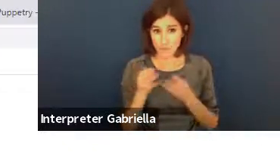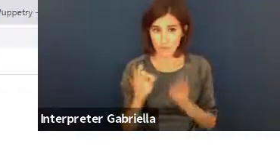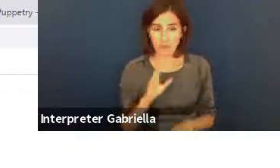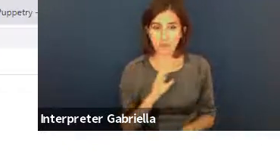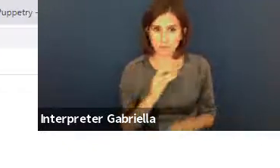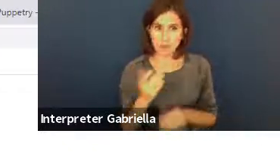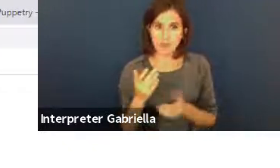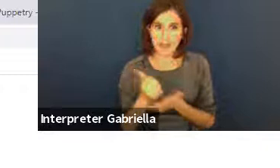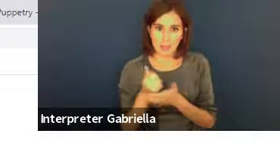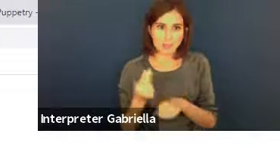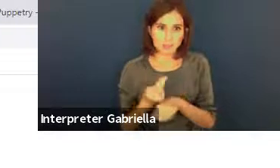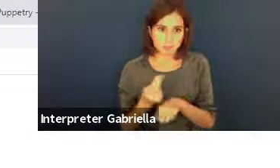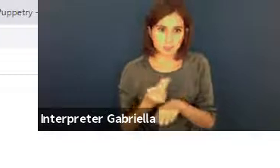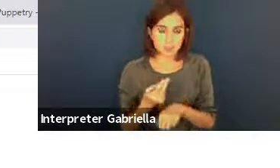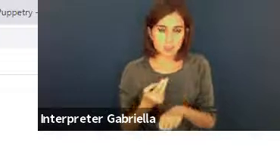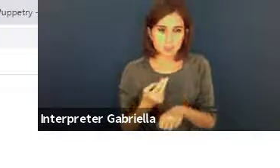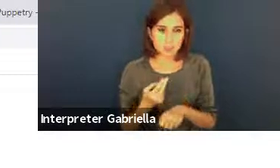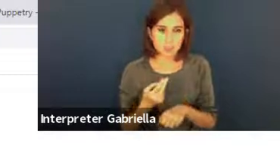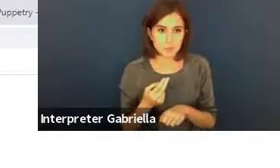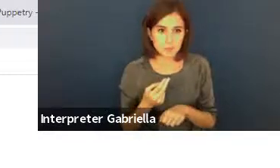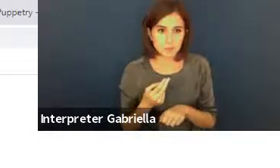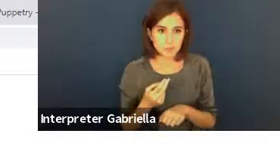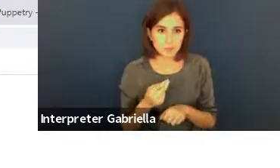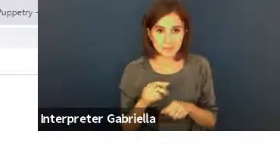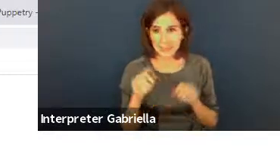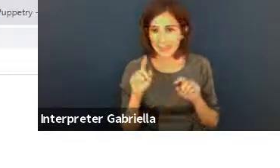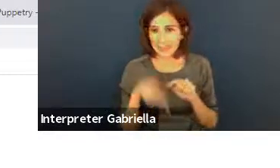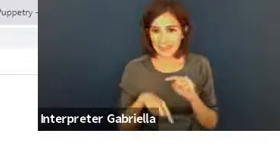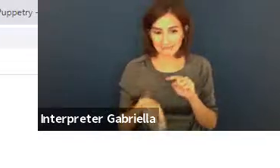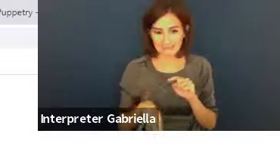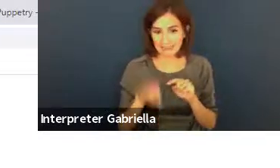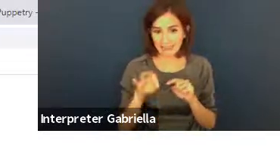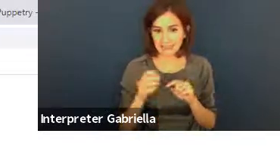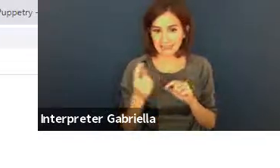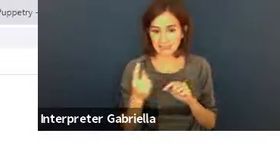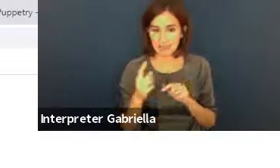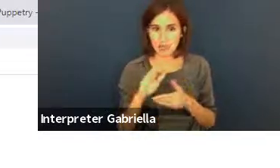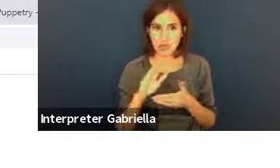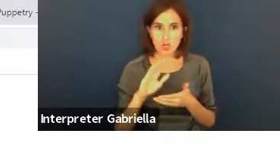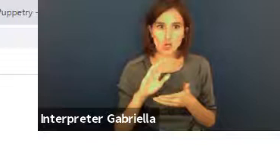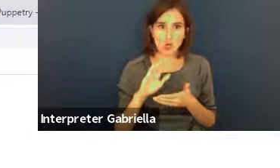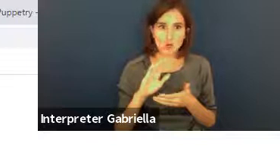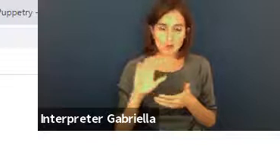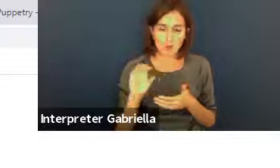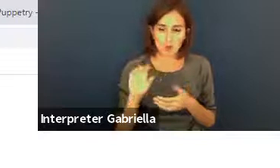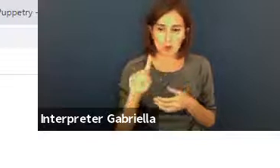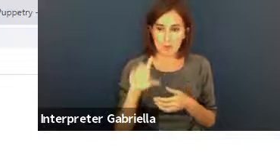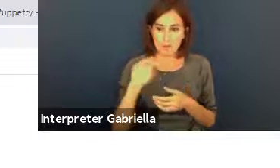Linda Kobashigawa: Use way to do you can't find anything that's totally oh we are DRM free is a good good resource so